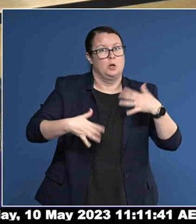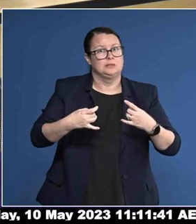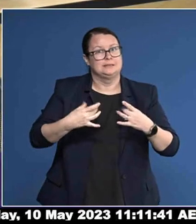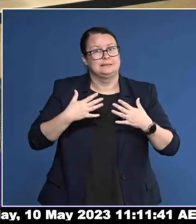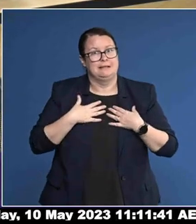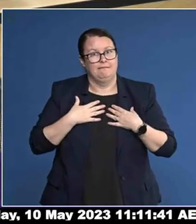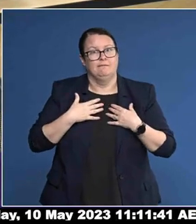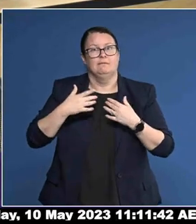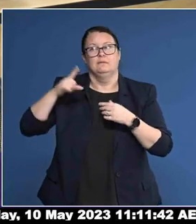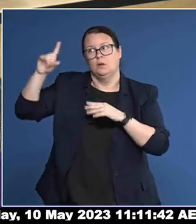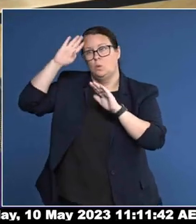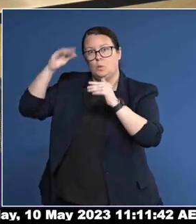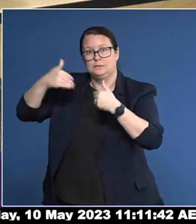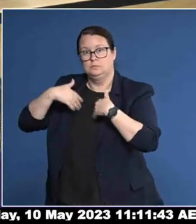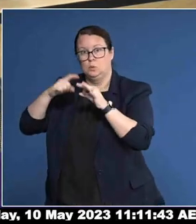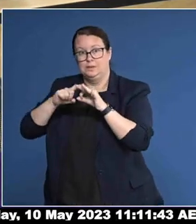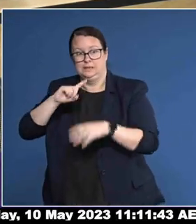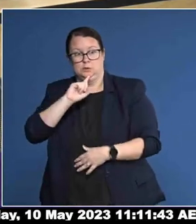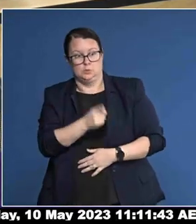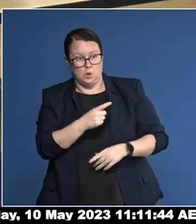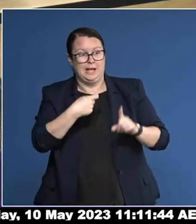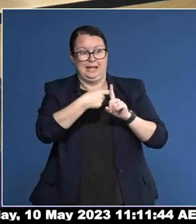Yes. MS MAHONY: - Autism Queensland occupational therapist?